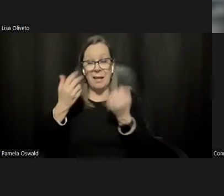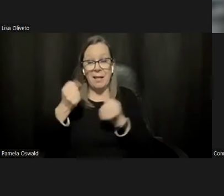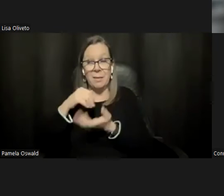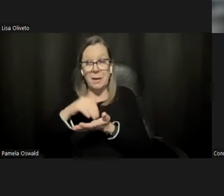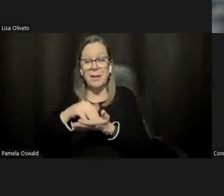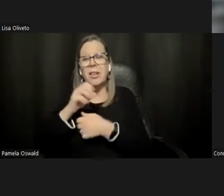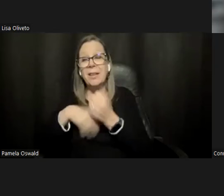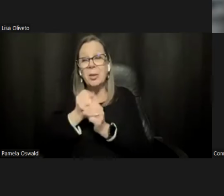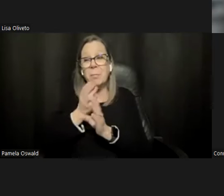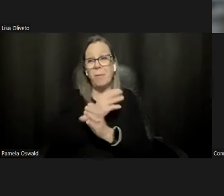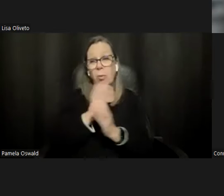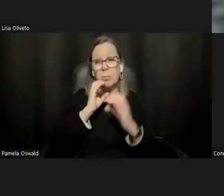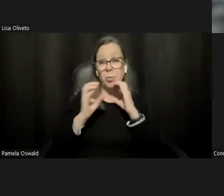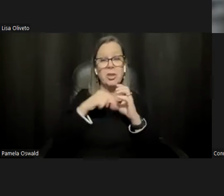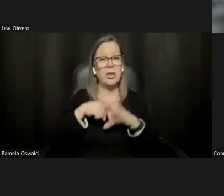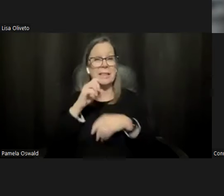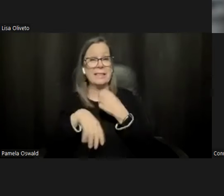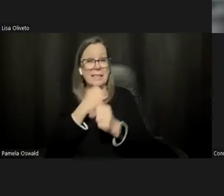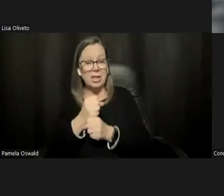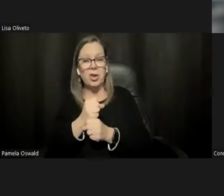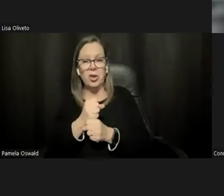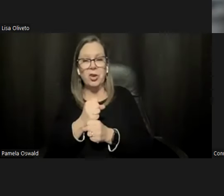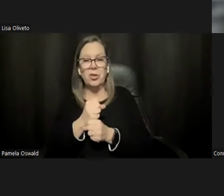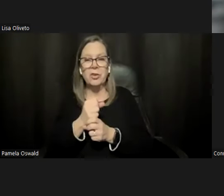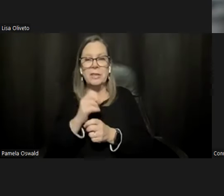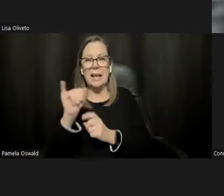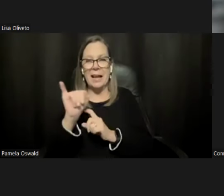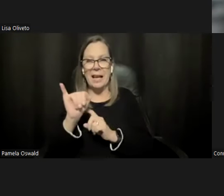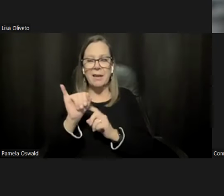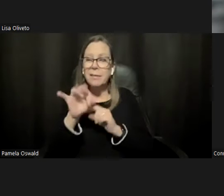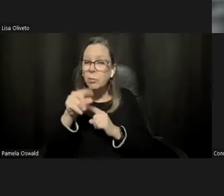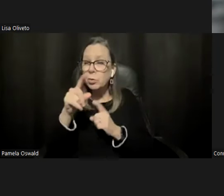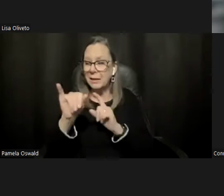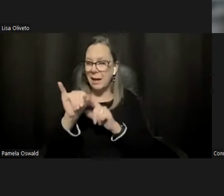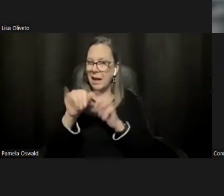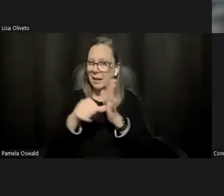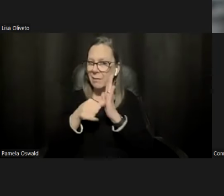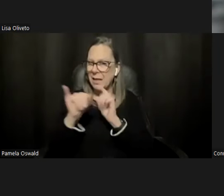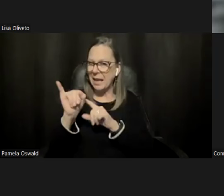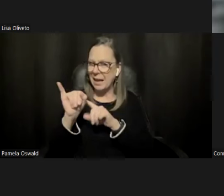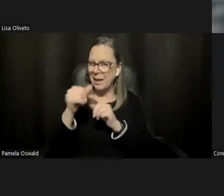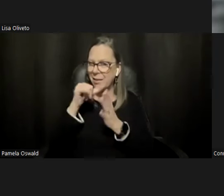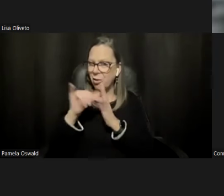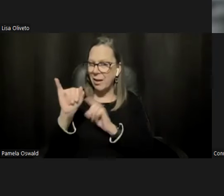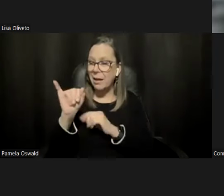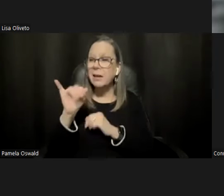This year is that focus, so if you know of any exhibitors, please keep that in mind because